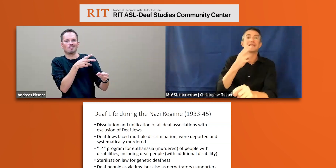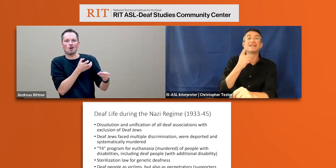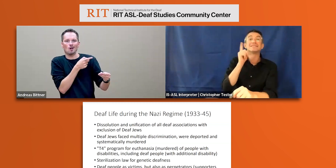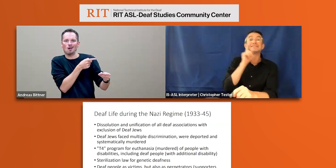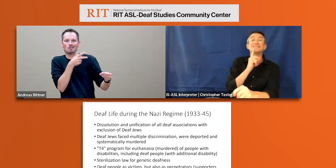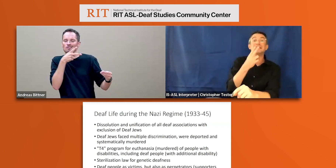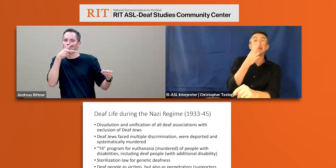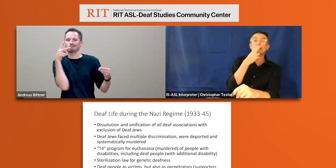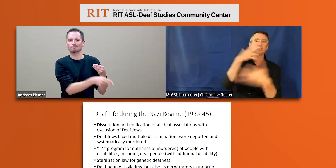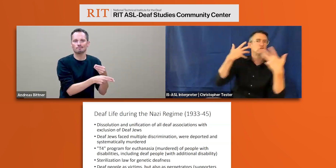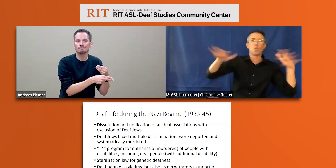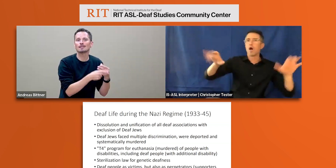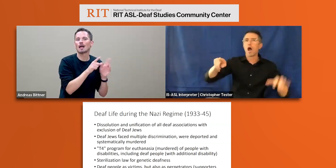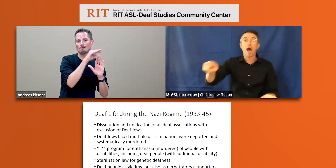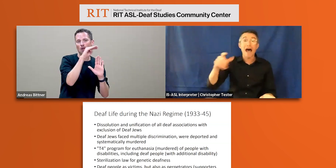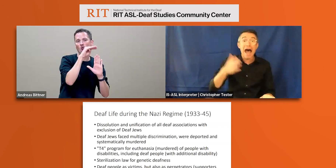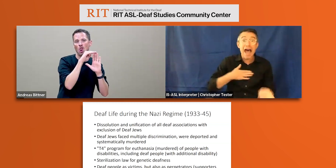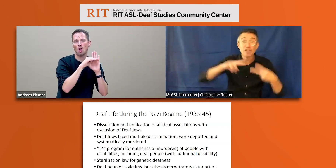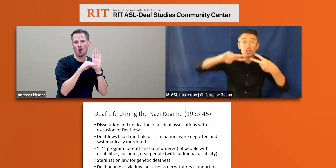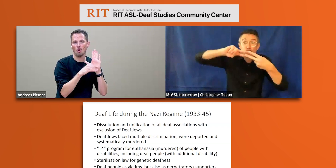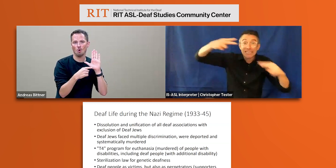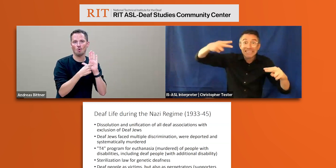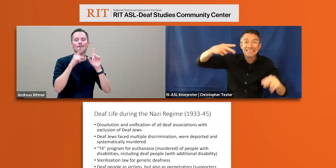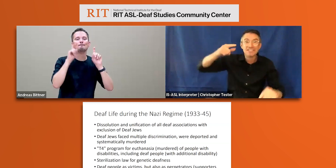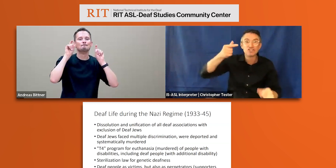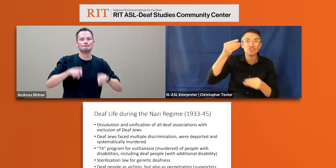was generational or genetic,